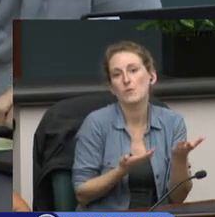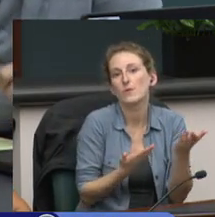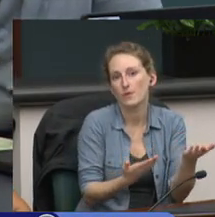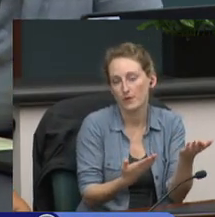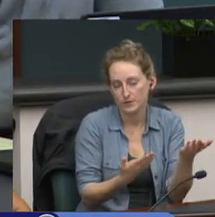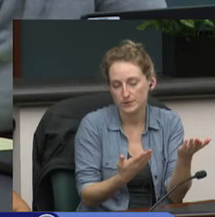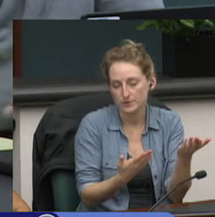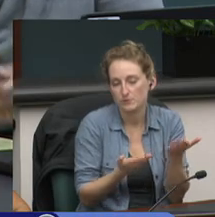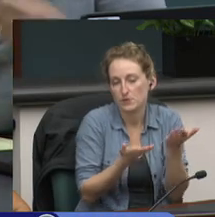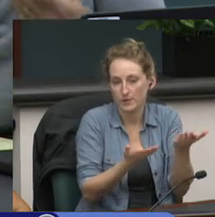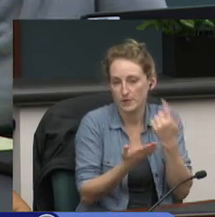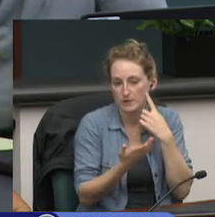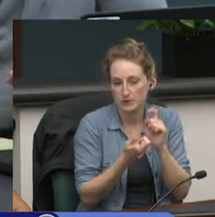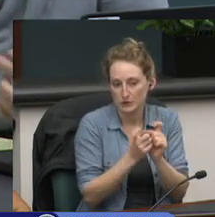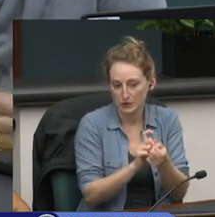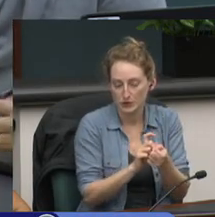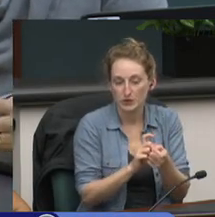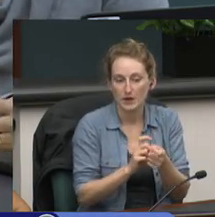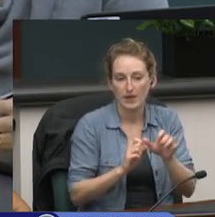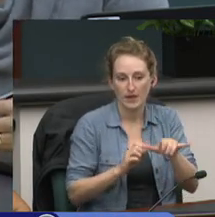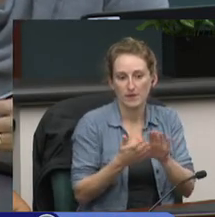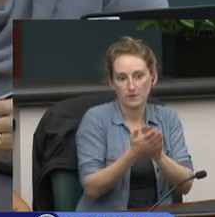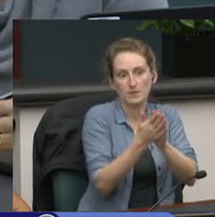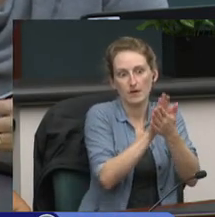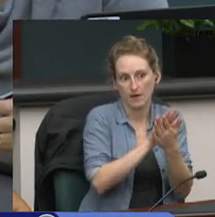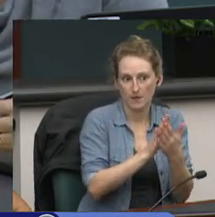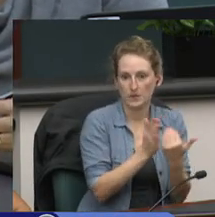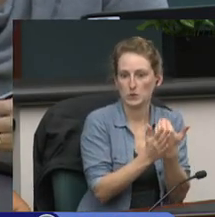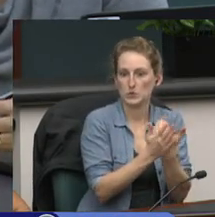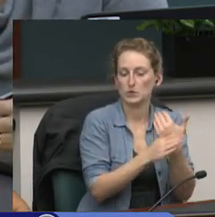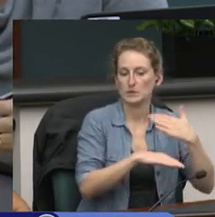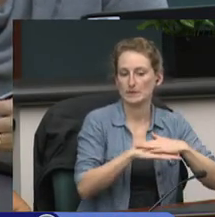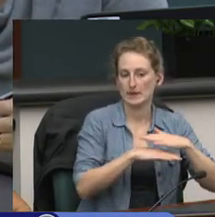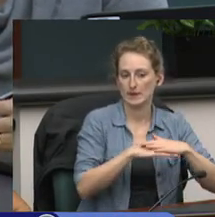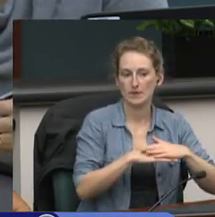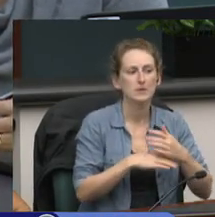those would be the minimum lot sizes that use so yeah how much smaller can a